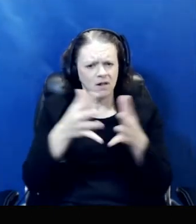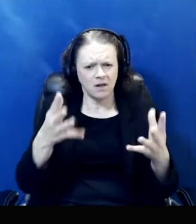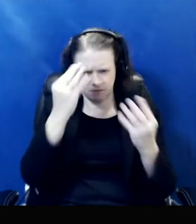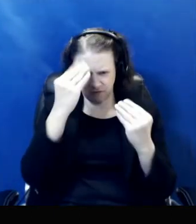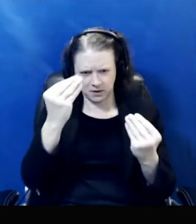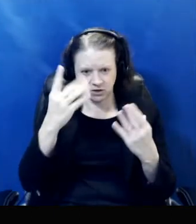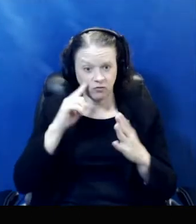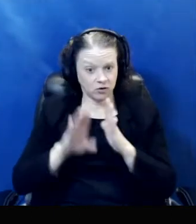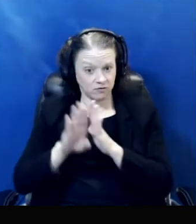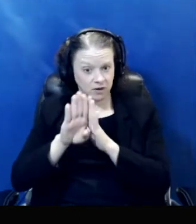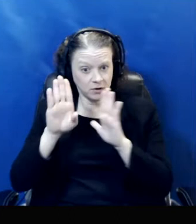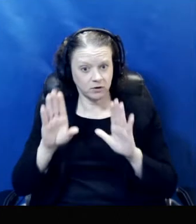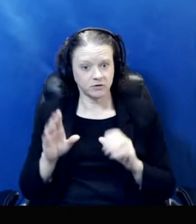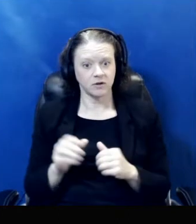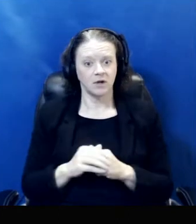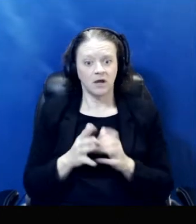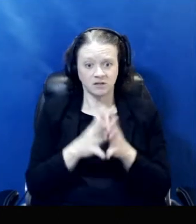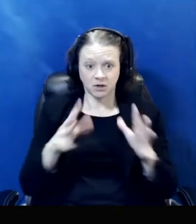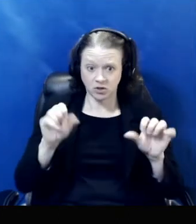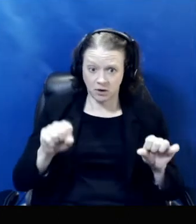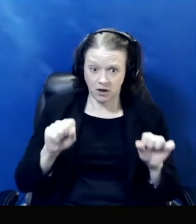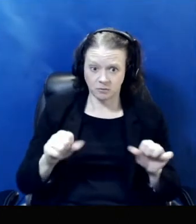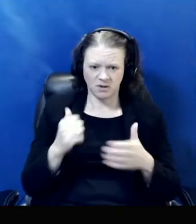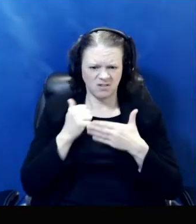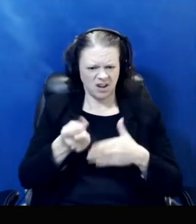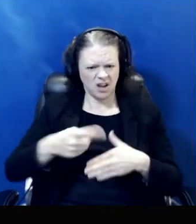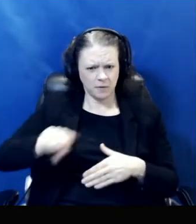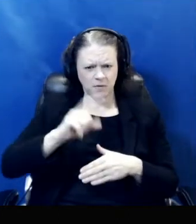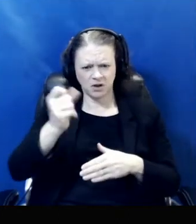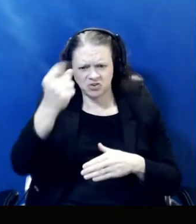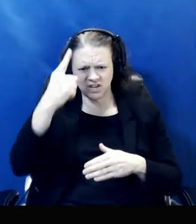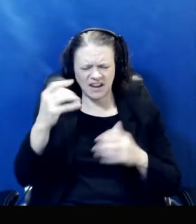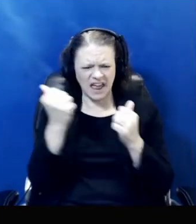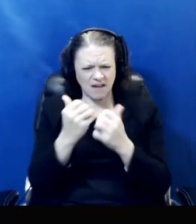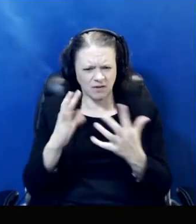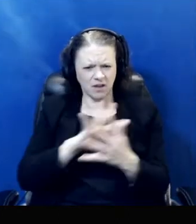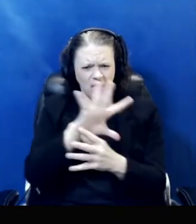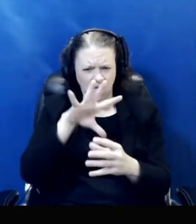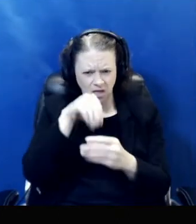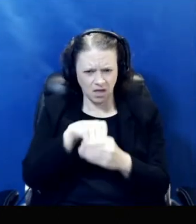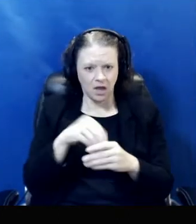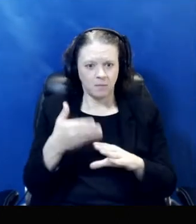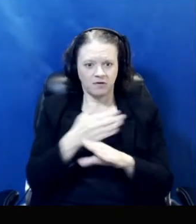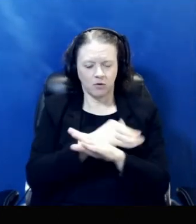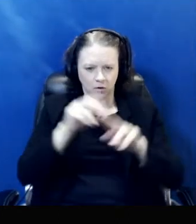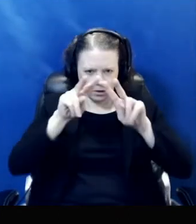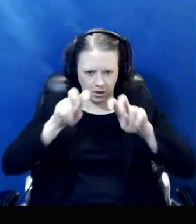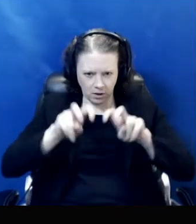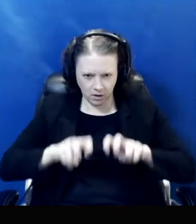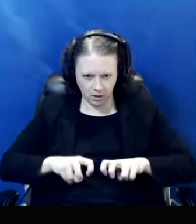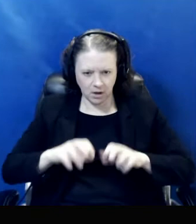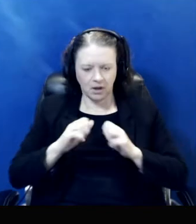can to help them understand all of the moving parts of this before taking a closer look into the guidelines themselves,